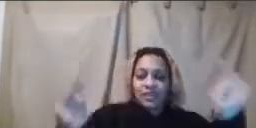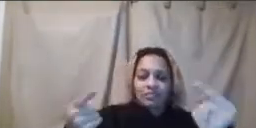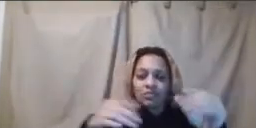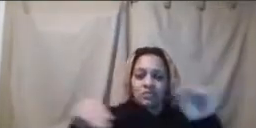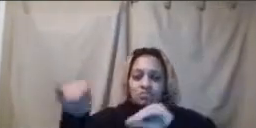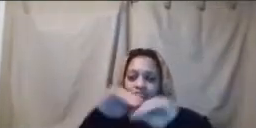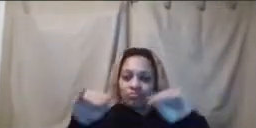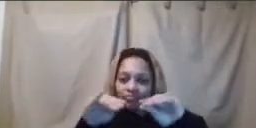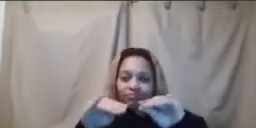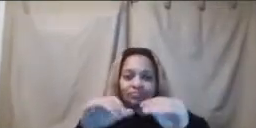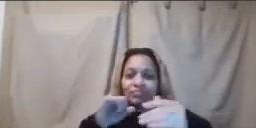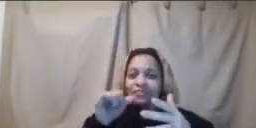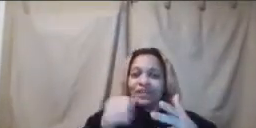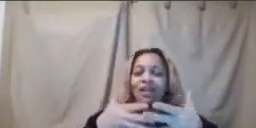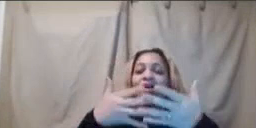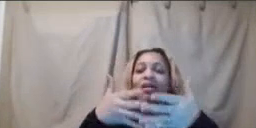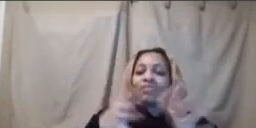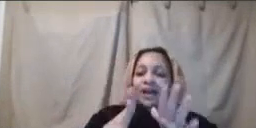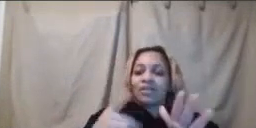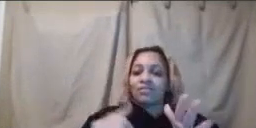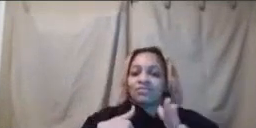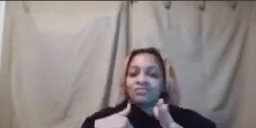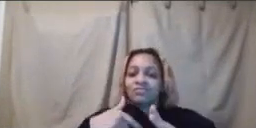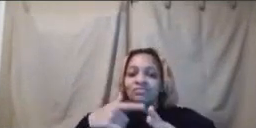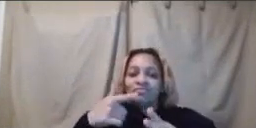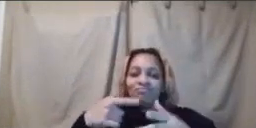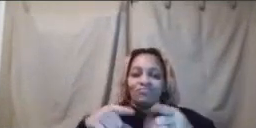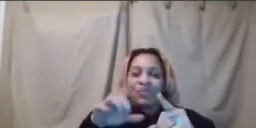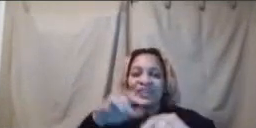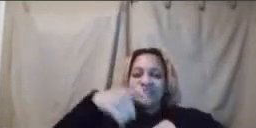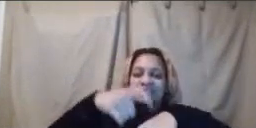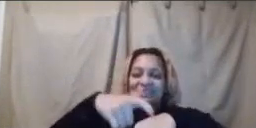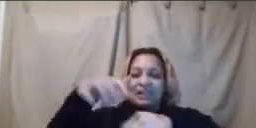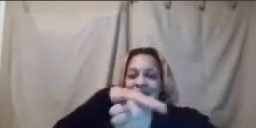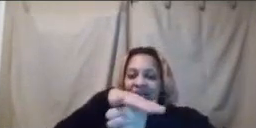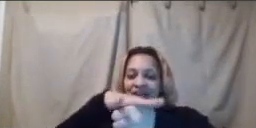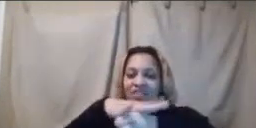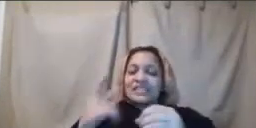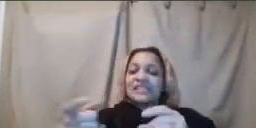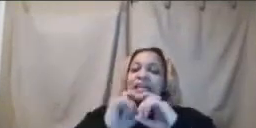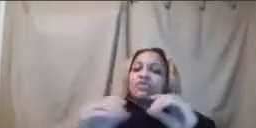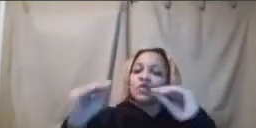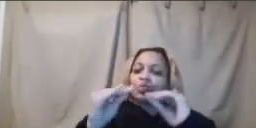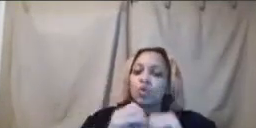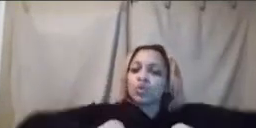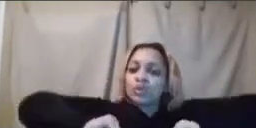And so we're saying we're not going to allow it at all, either to just get us more room and more space and more time for people to cross.